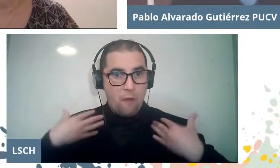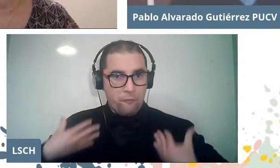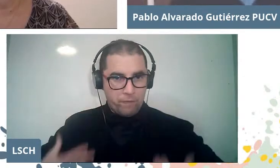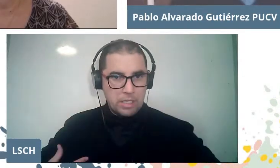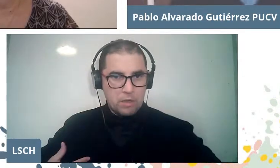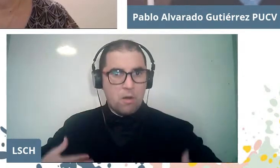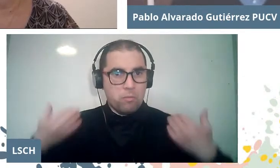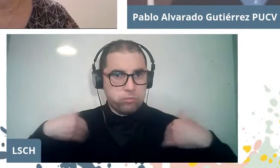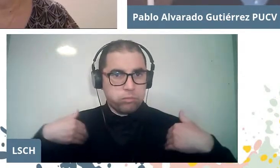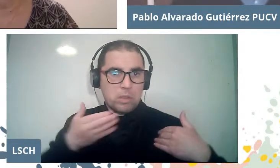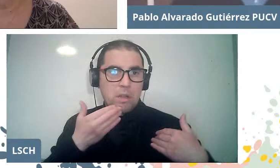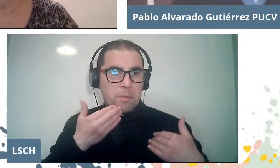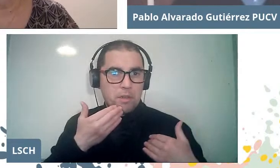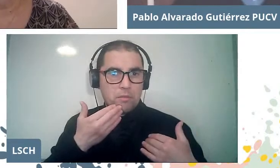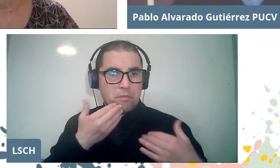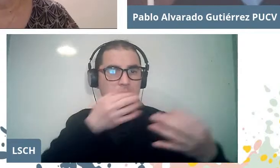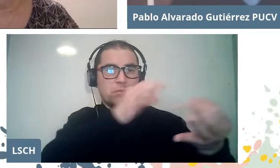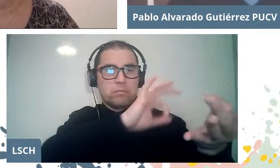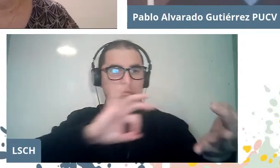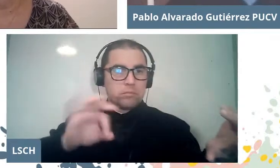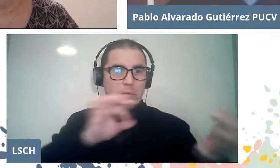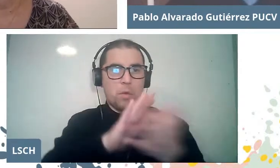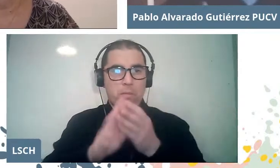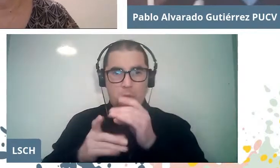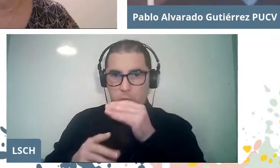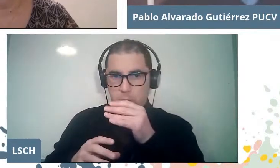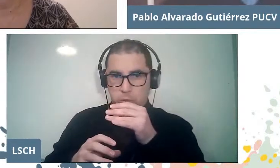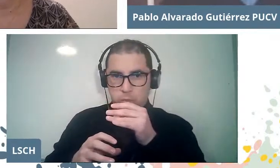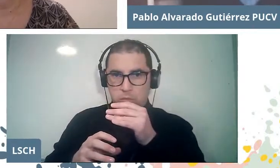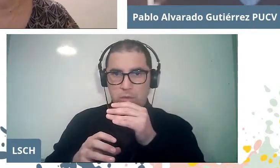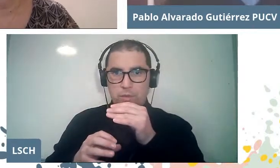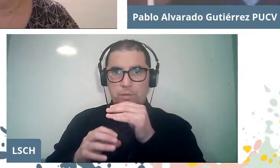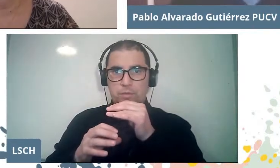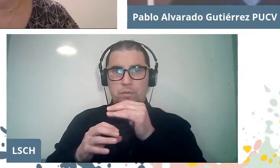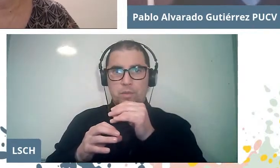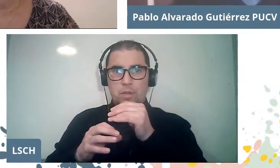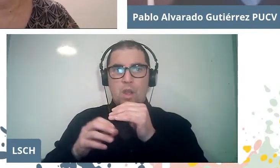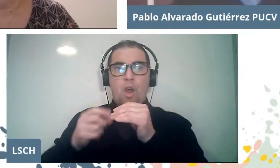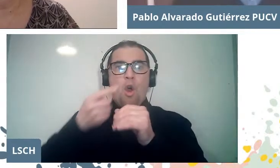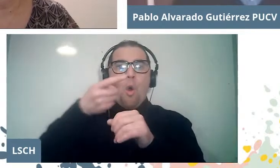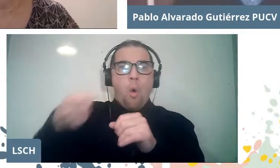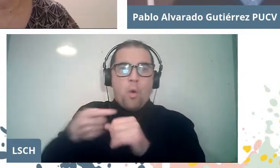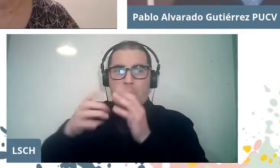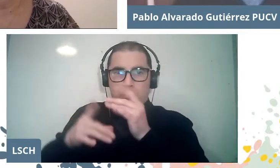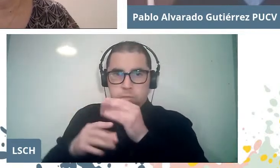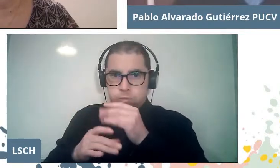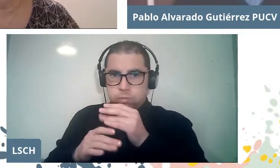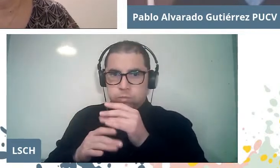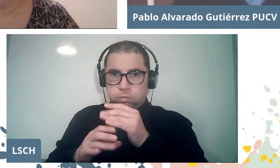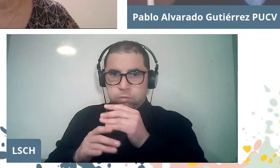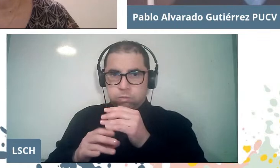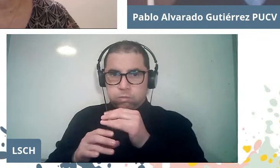A wind instrumentalist could not last playing a symphony